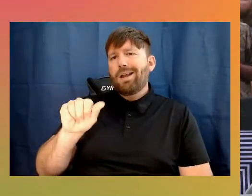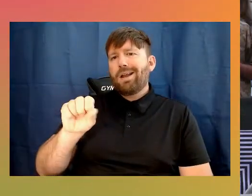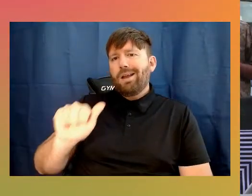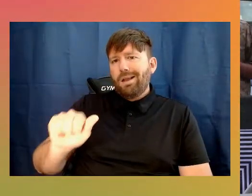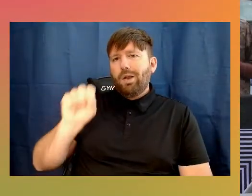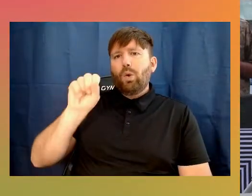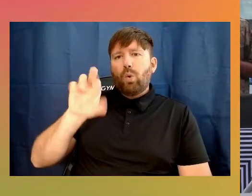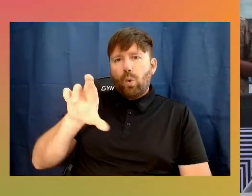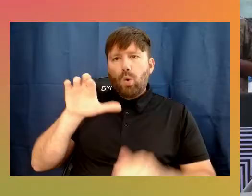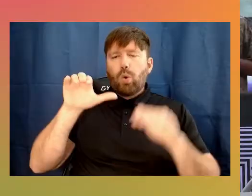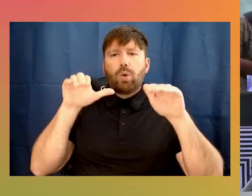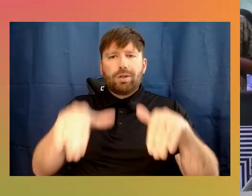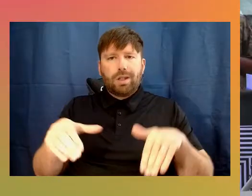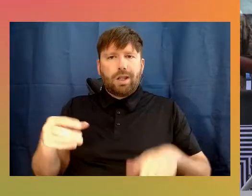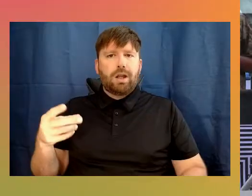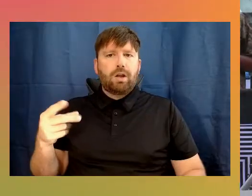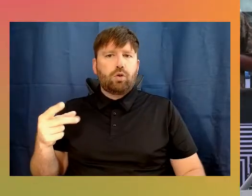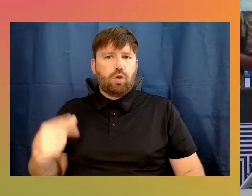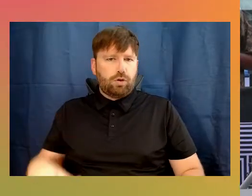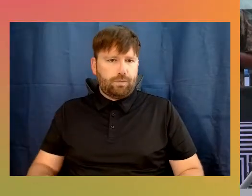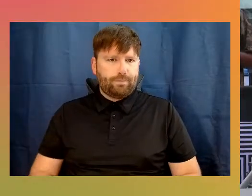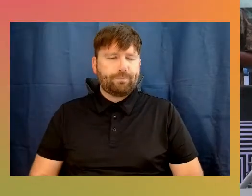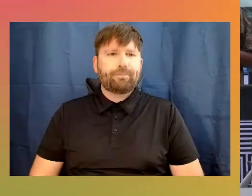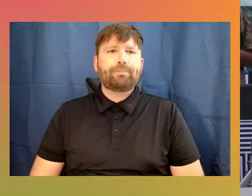EXHALE, LEFT HAND DOWN.